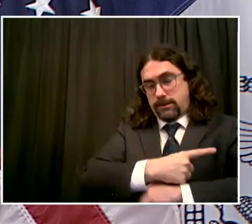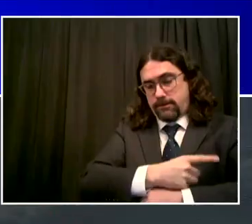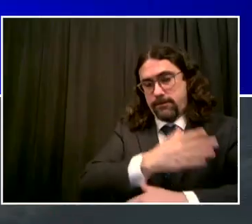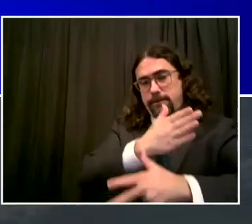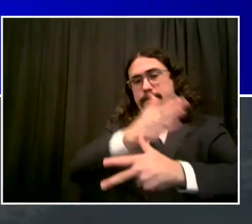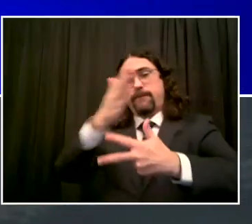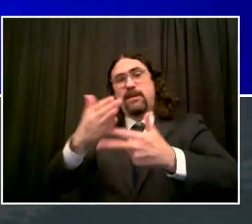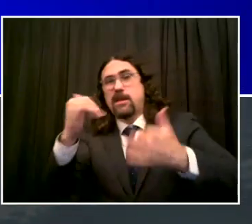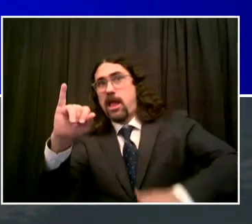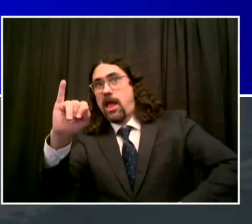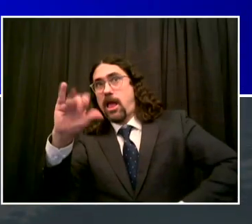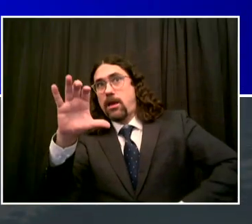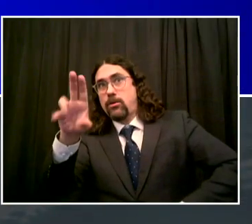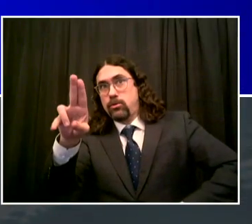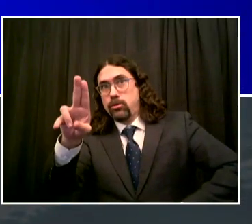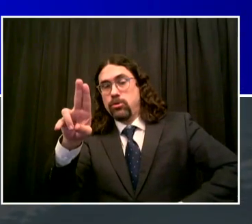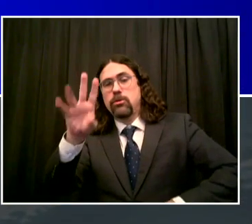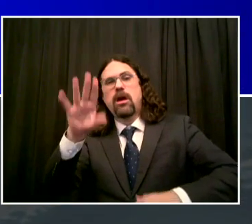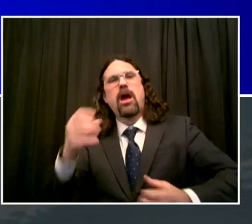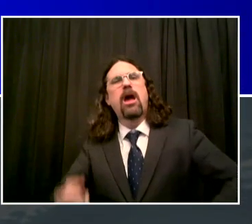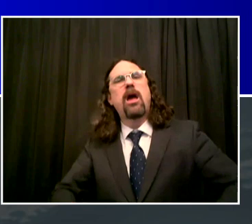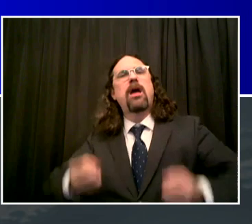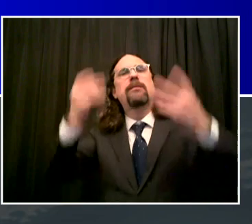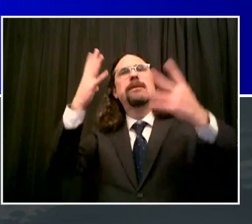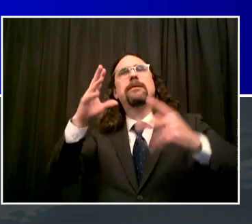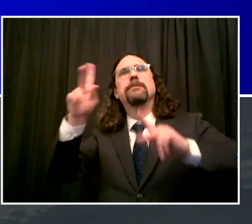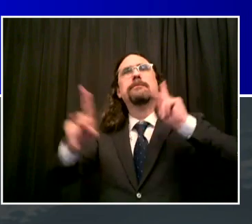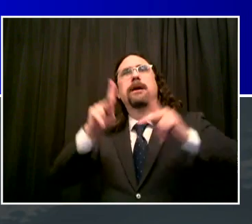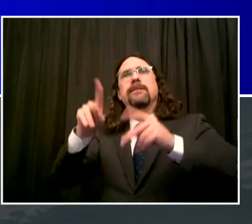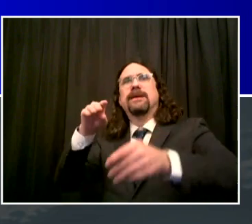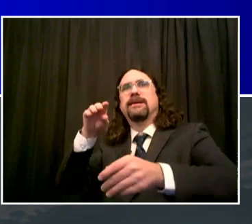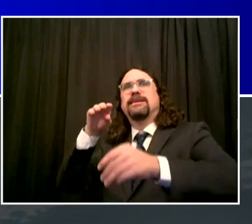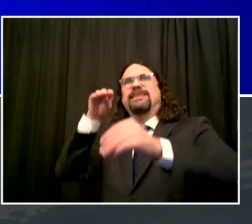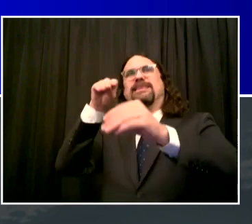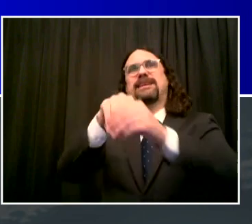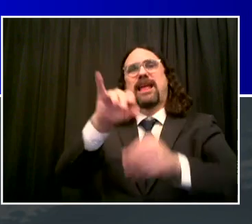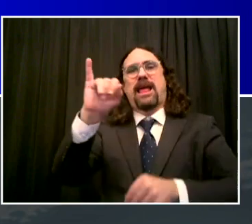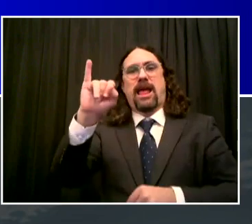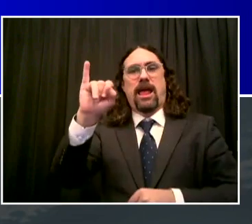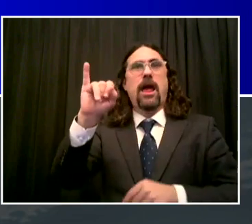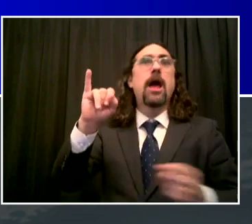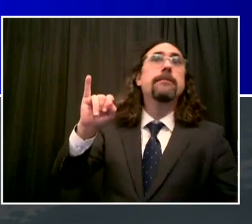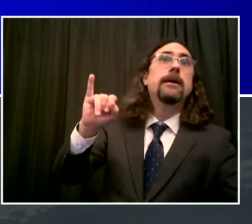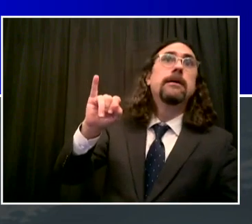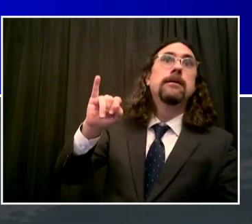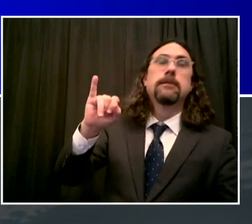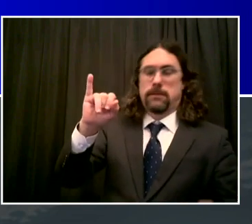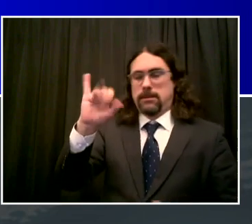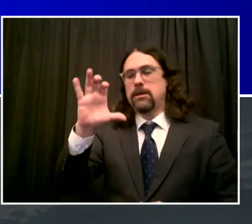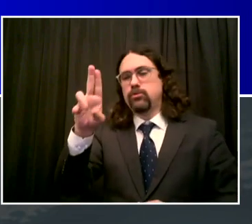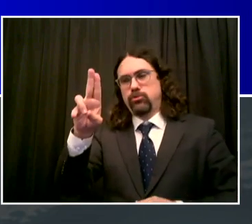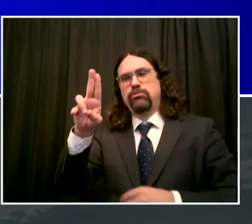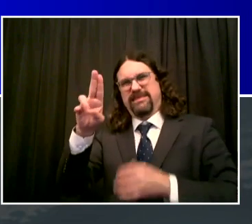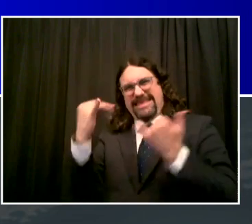THRESHOLD IS 375. TODAY IT'S 364 PELEOP.